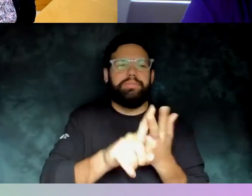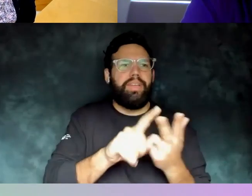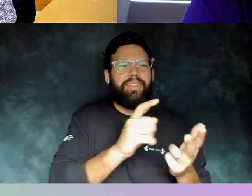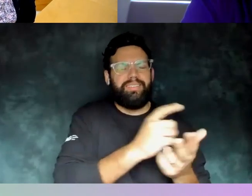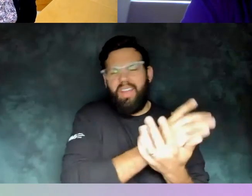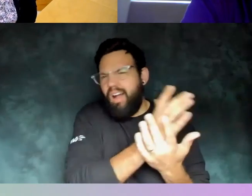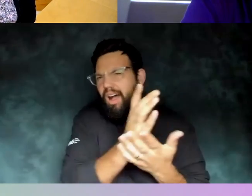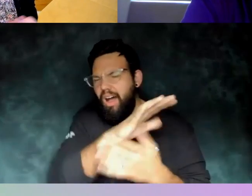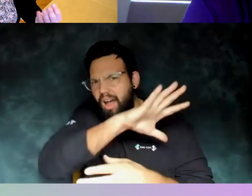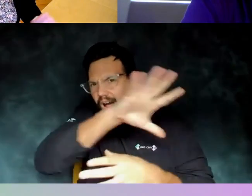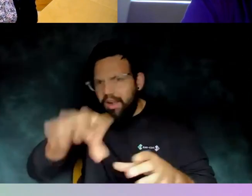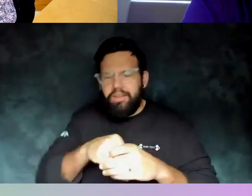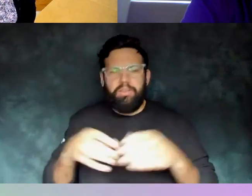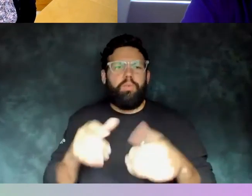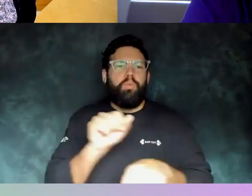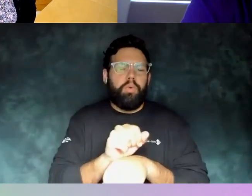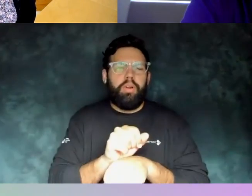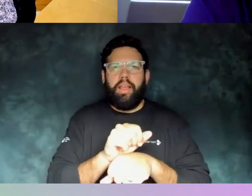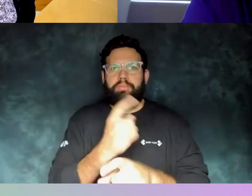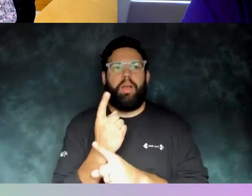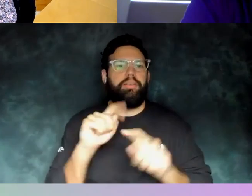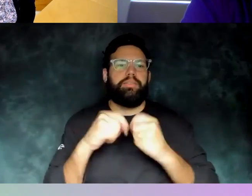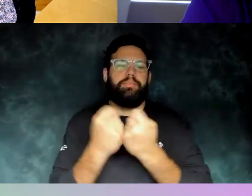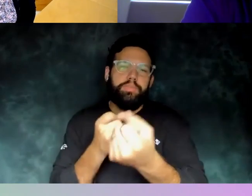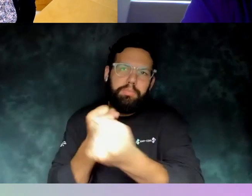the state university, I am learning a lot about quantitative data and quantitative data and what